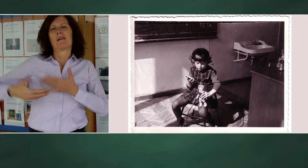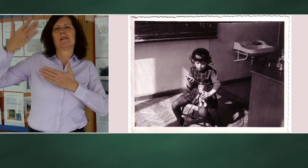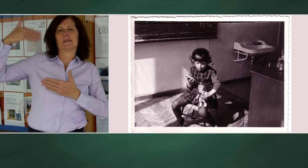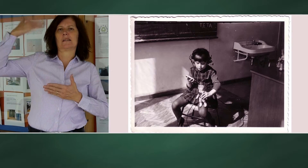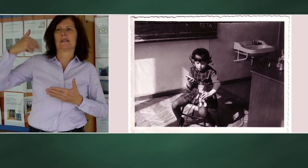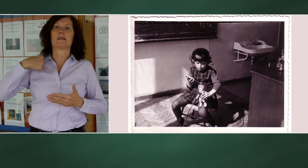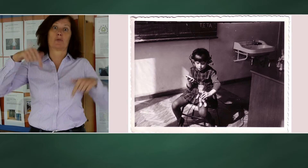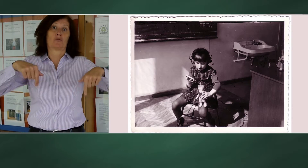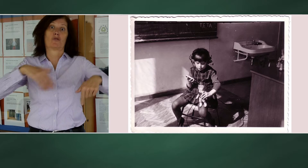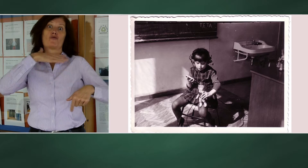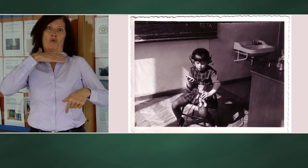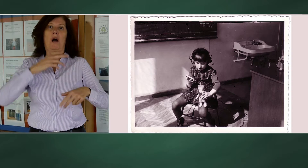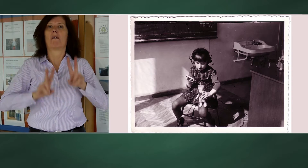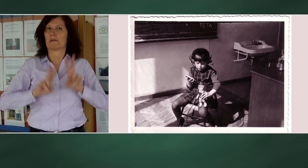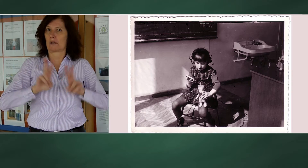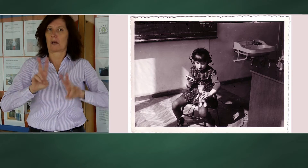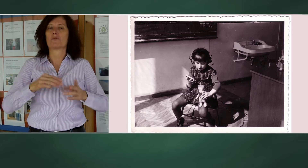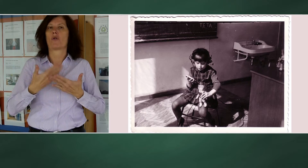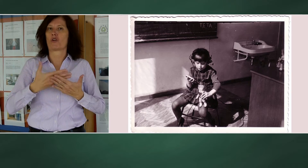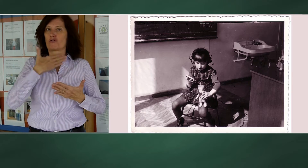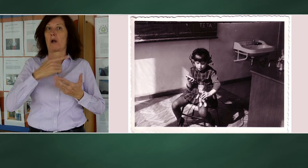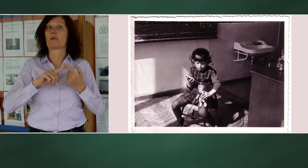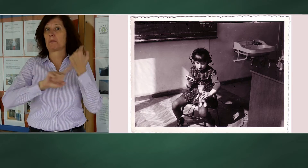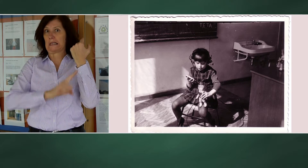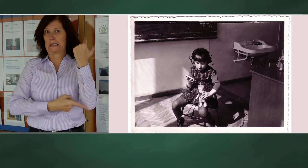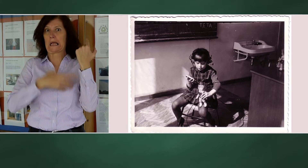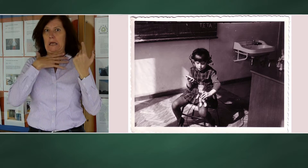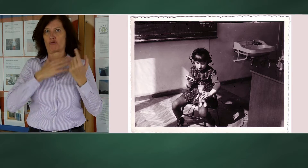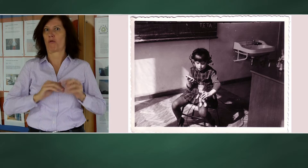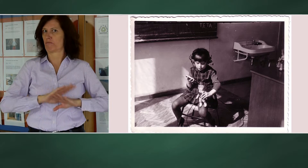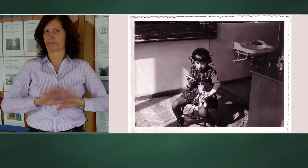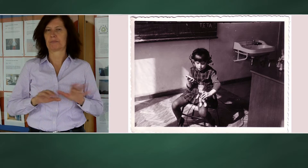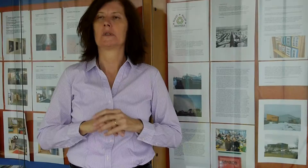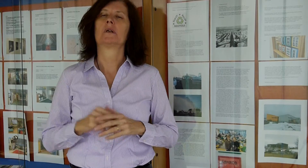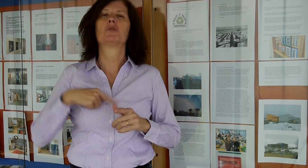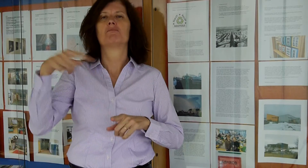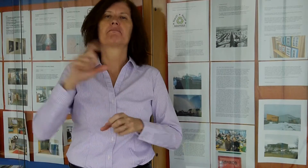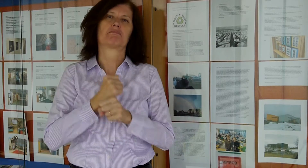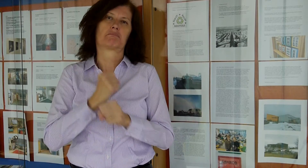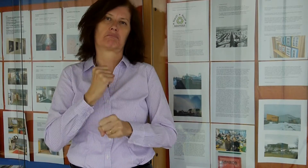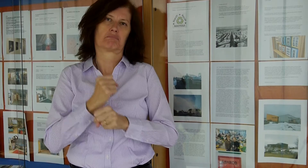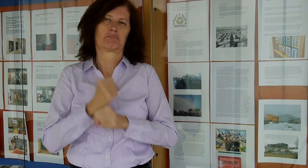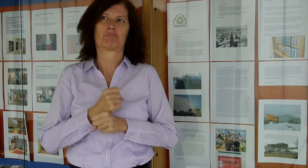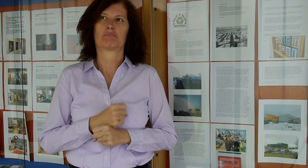I have attended kindergarten, elementary school and high school here at the institute. After finishing high school, I got a job.